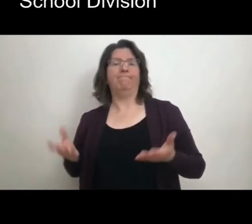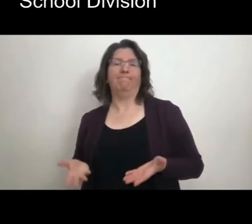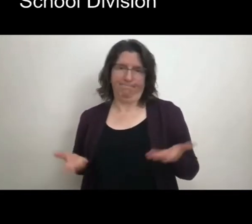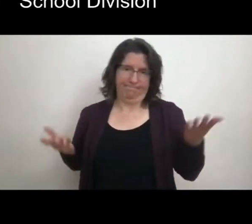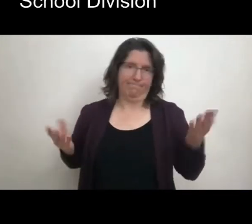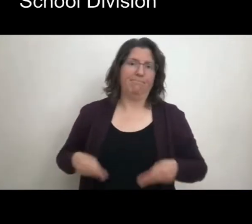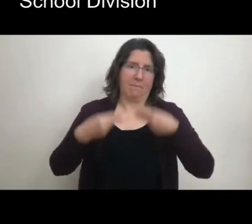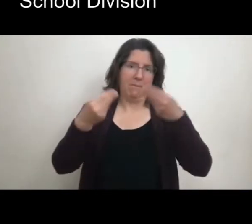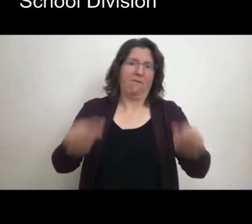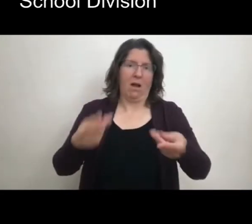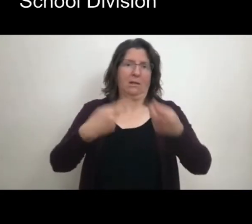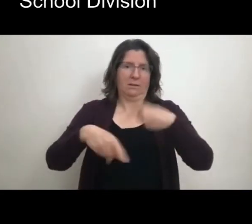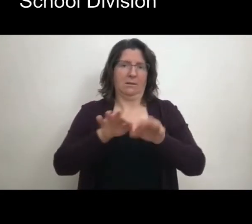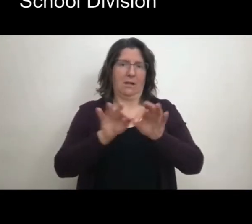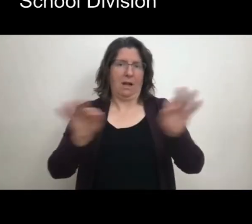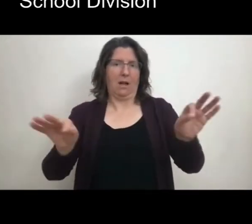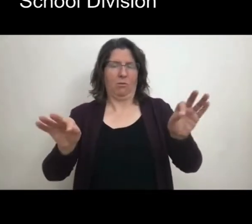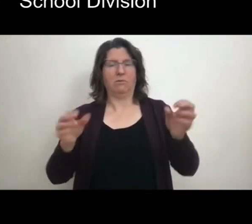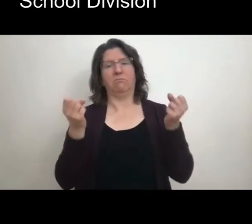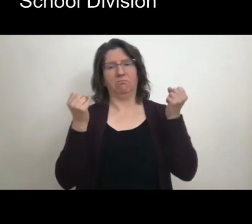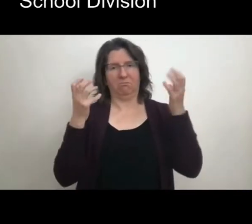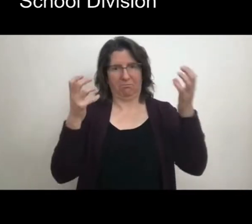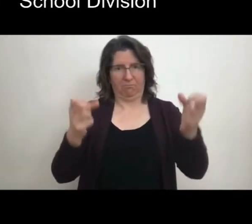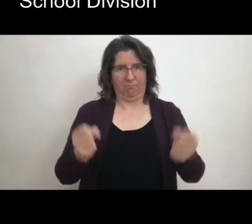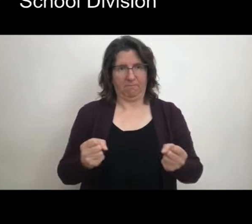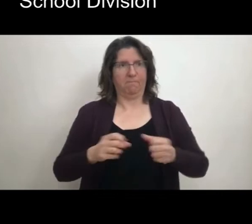only then would they be introduced to sign language.